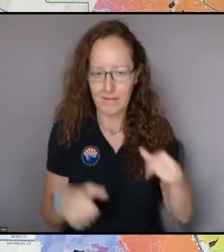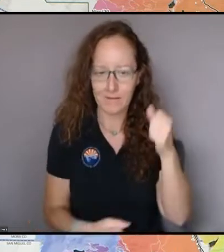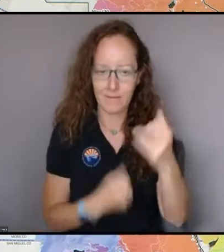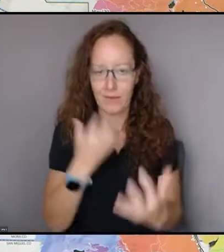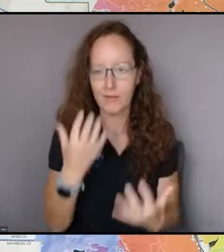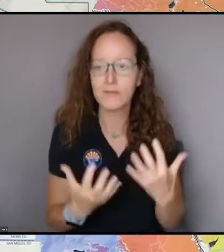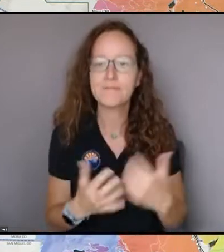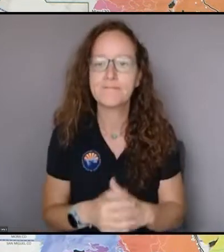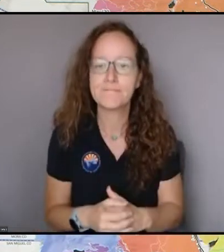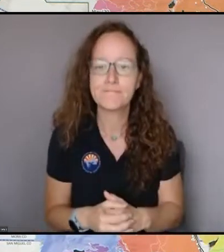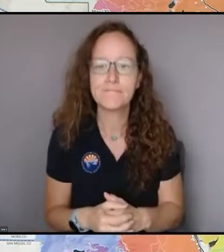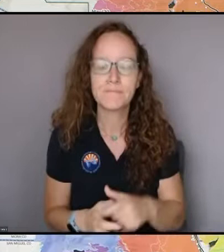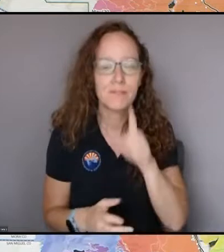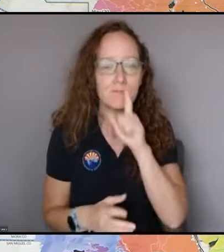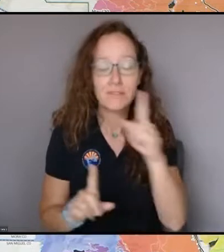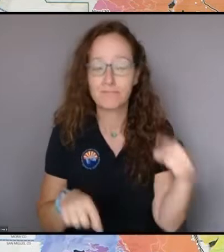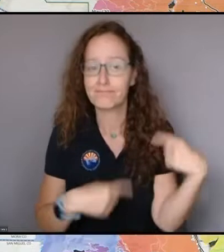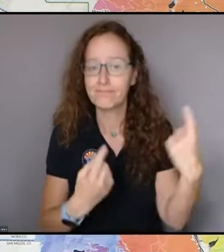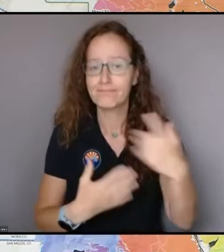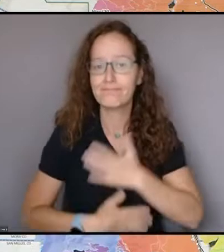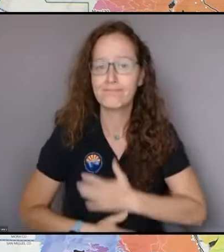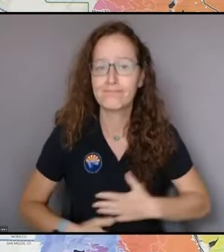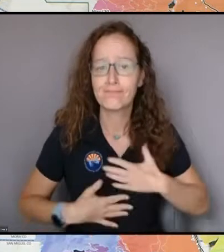really enjoyed the time that I've had to spend with y'all